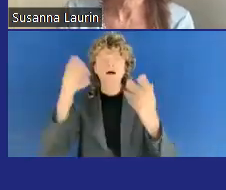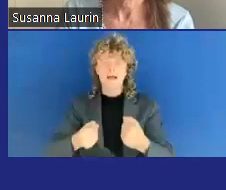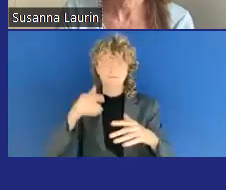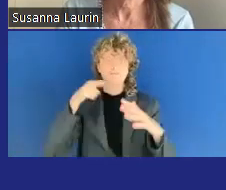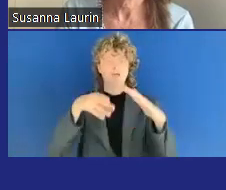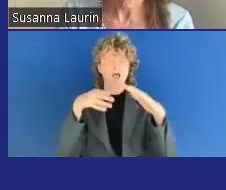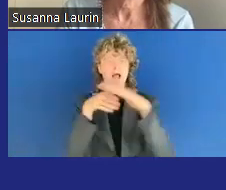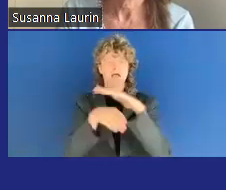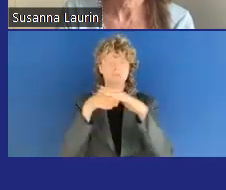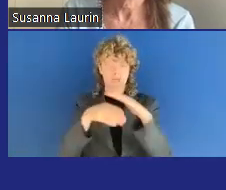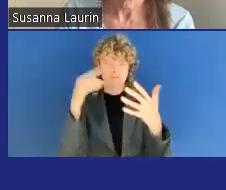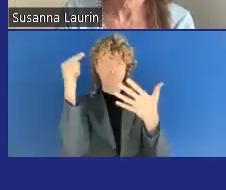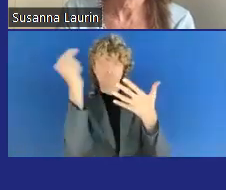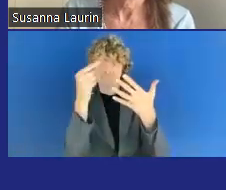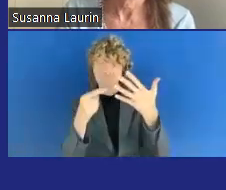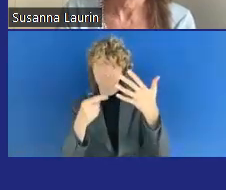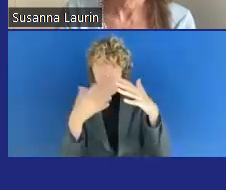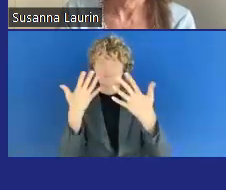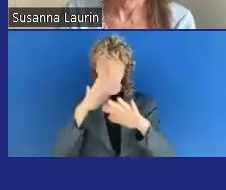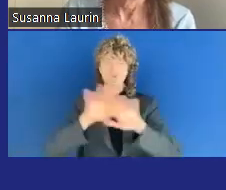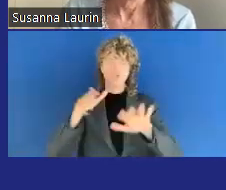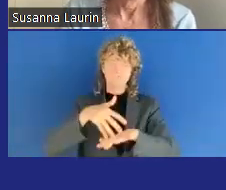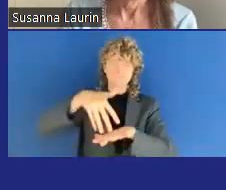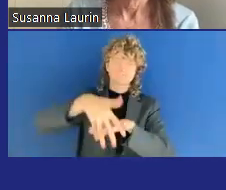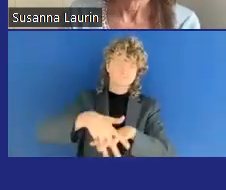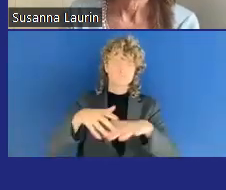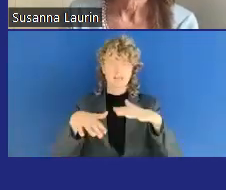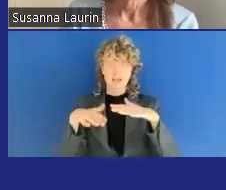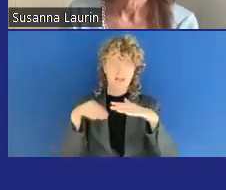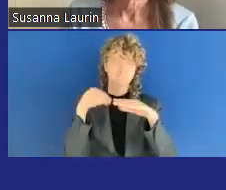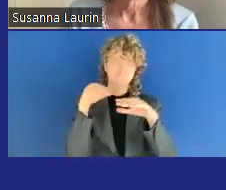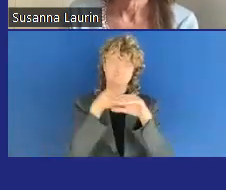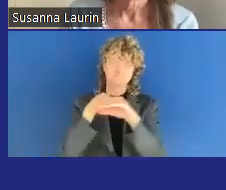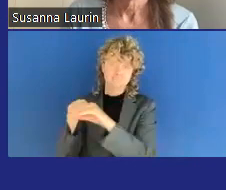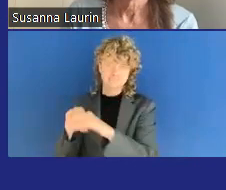the quickest in a sense, and there is the Pearson, Pearson is right now what we are looking very